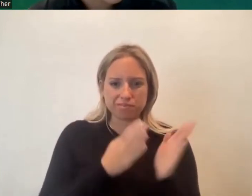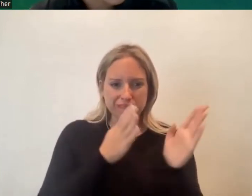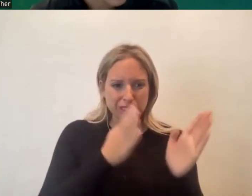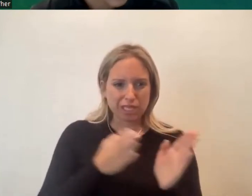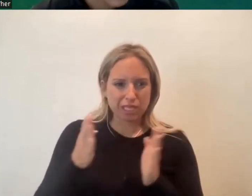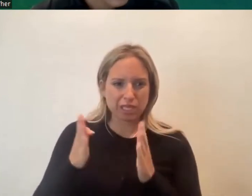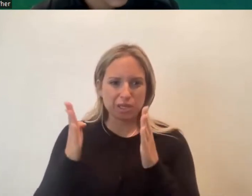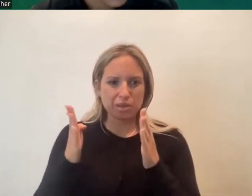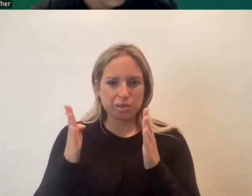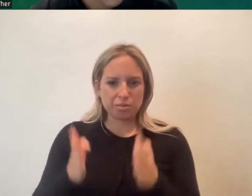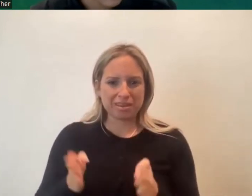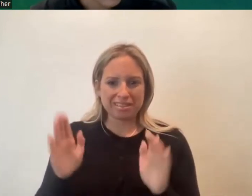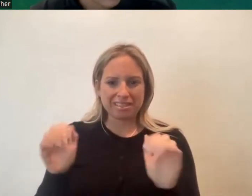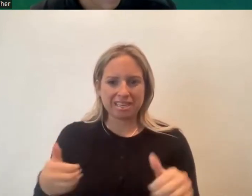savings to receive SSI?